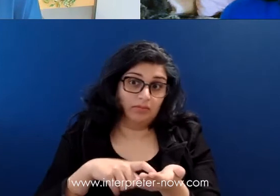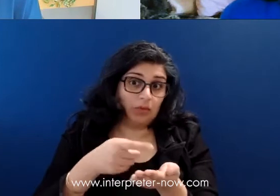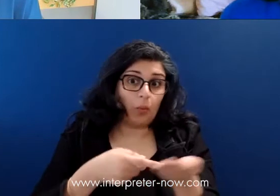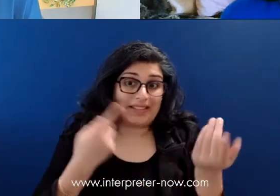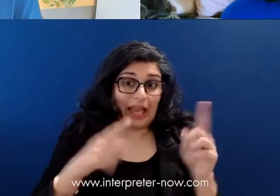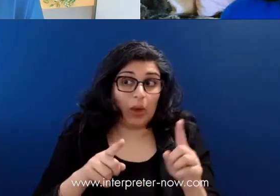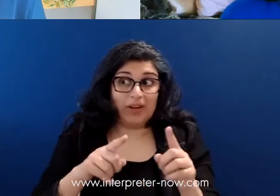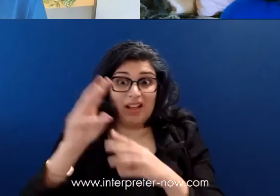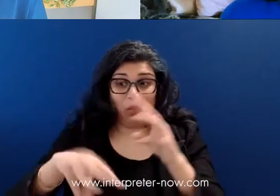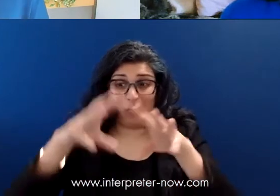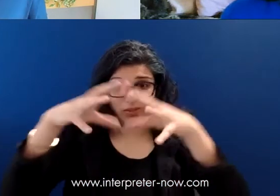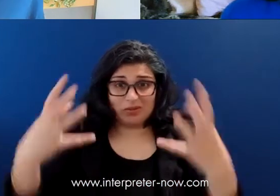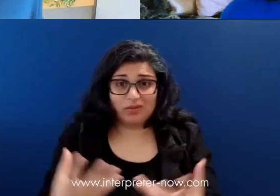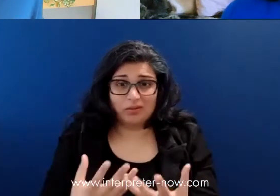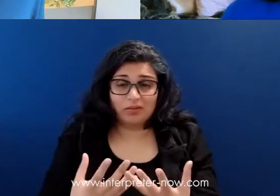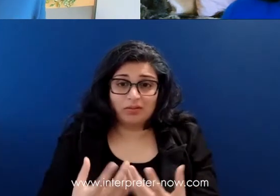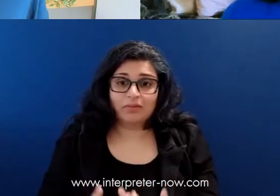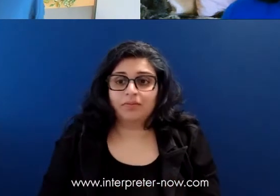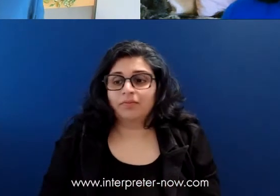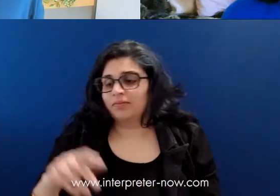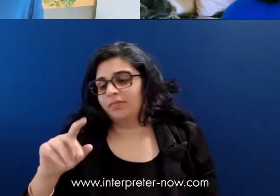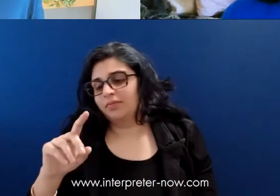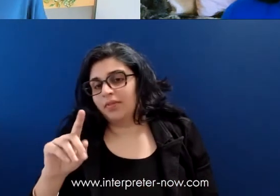in the world?